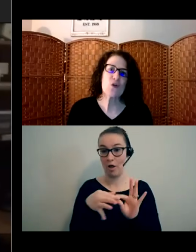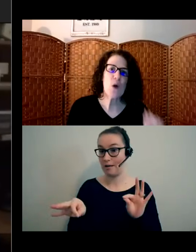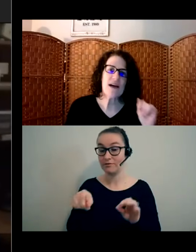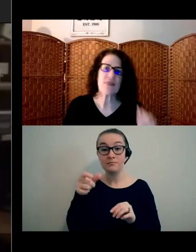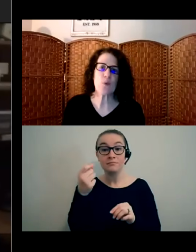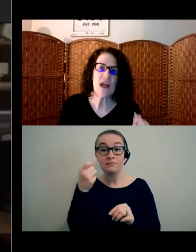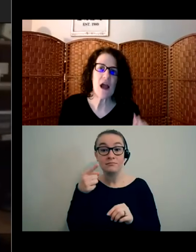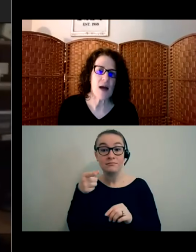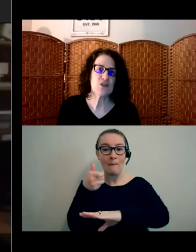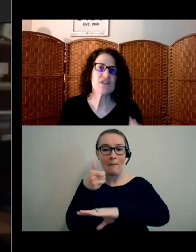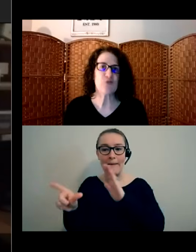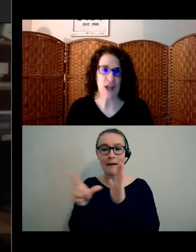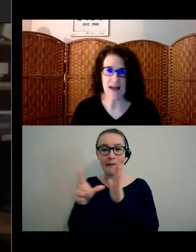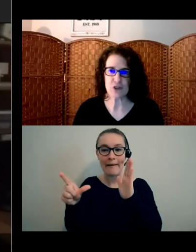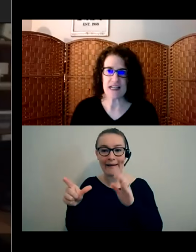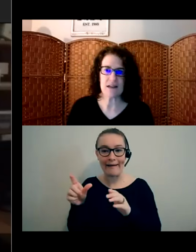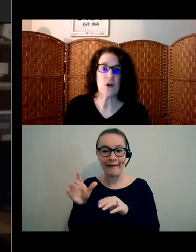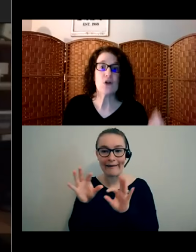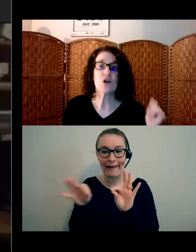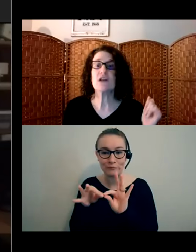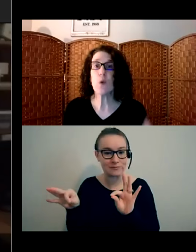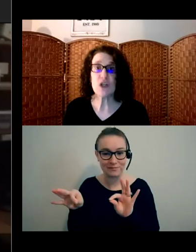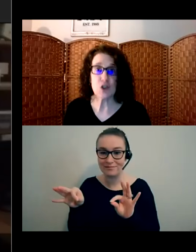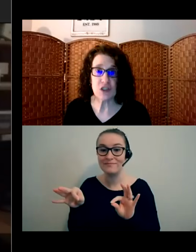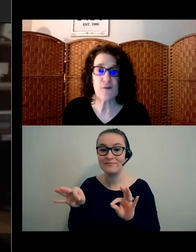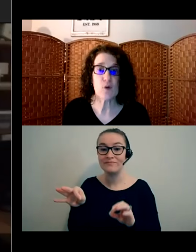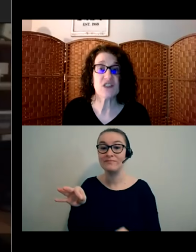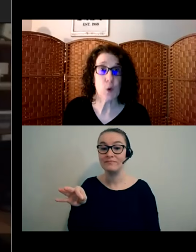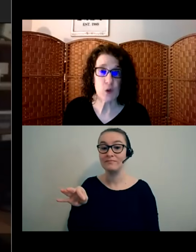You have three options for captions. You can do it yourself with tools.